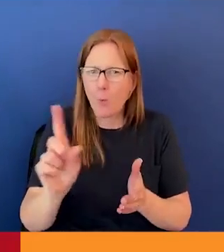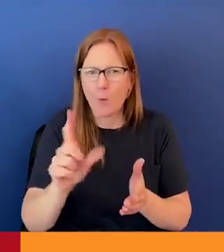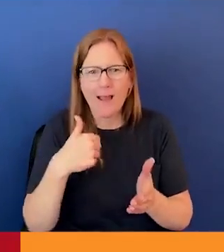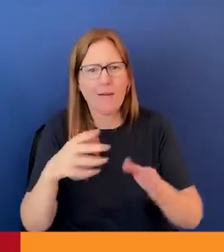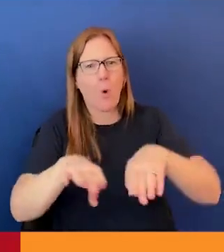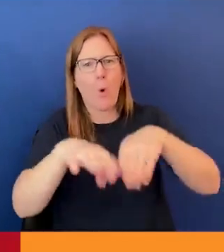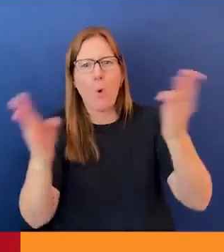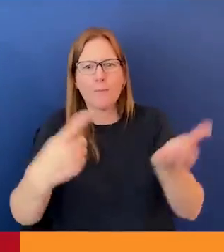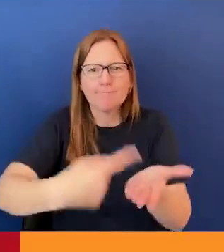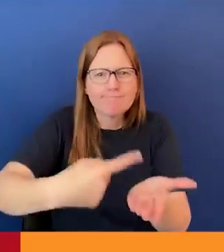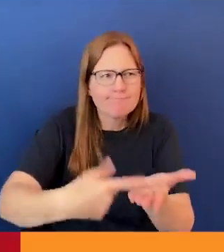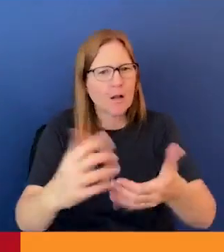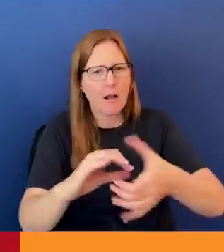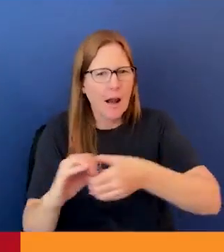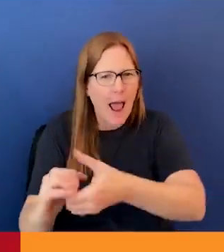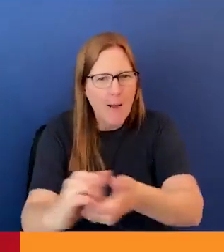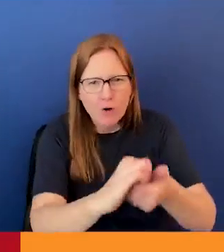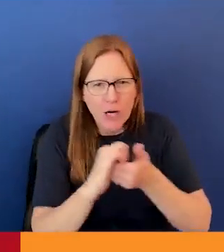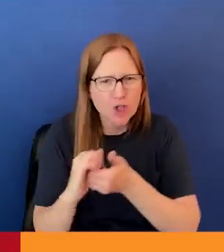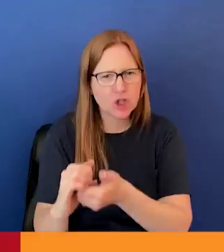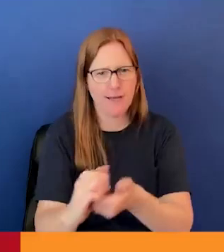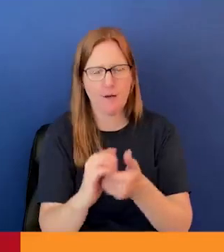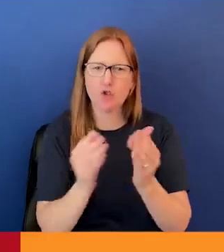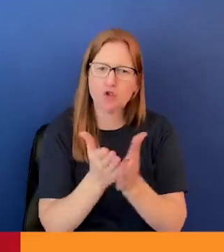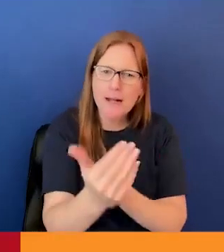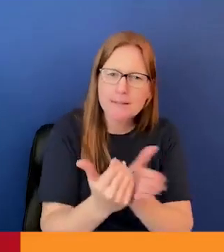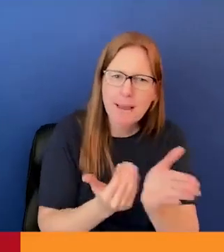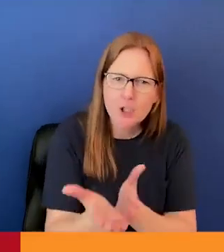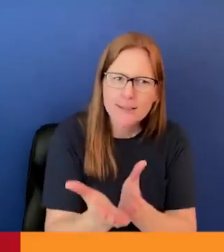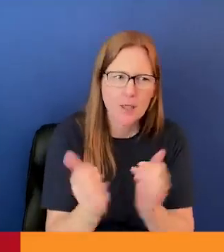and transparency over the three, stages of this challenge.